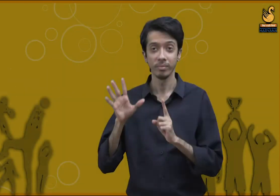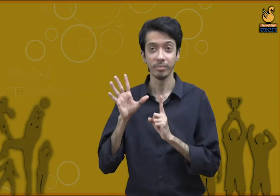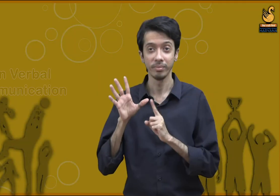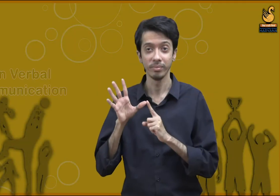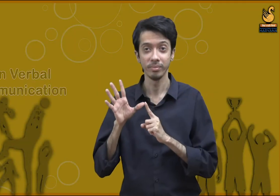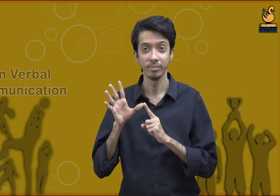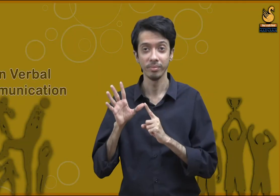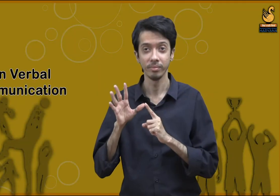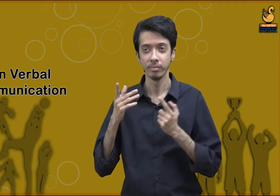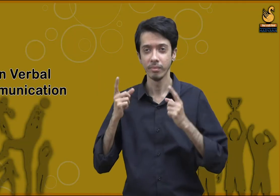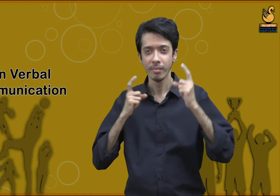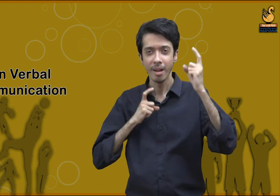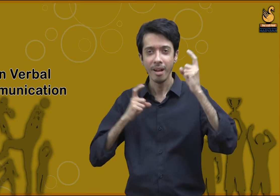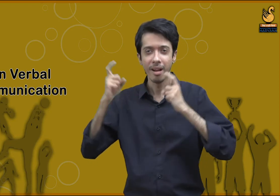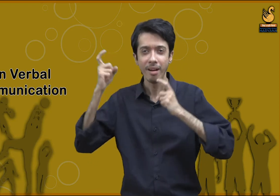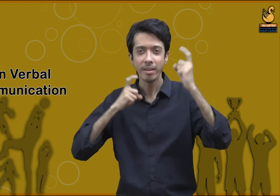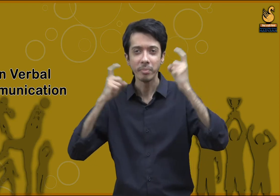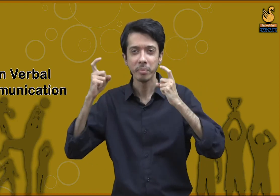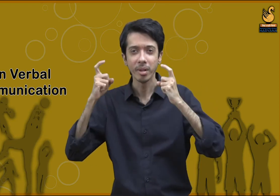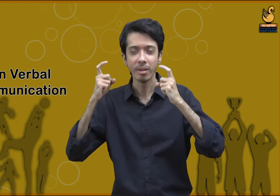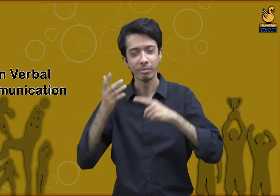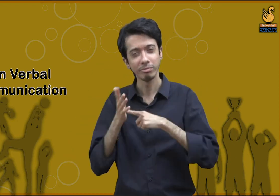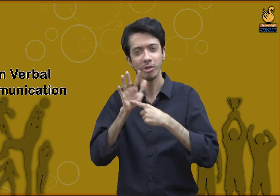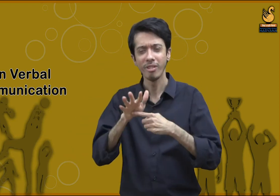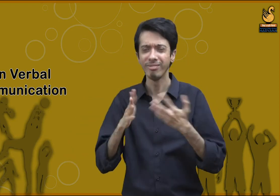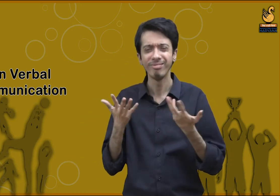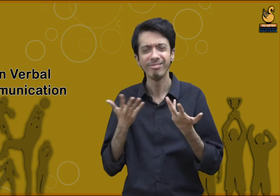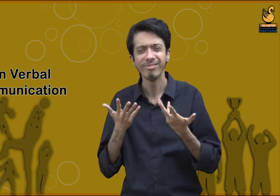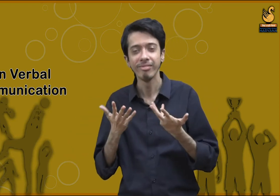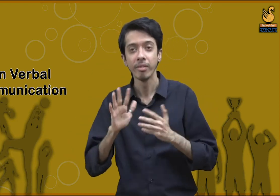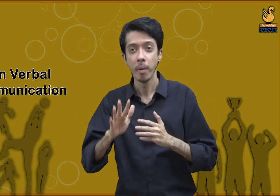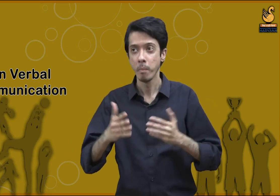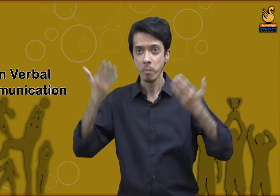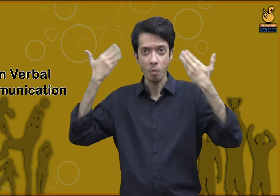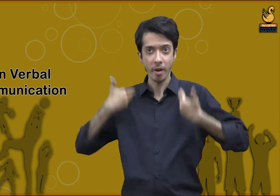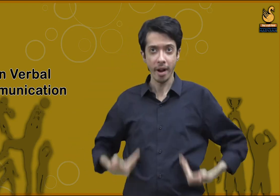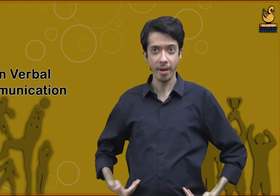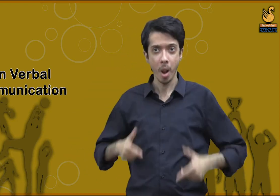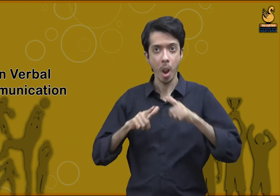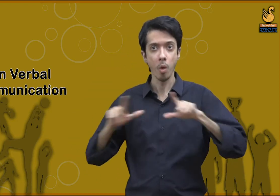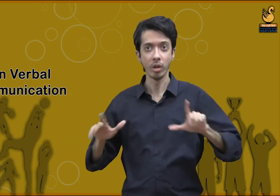Fifth is Non-verbal communication like communication through facial expressions or body language.